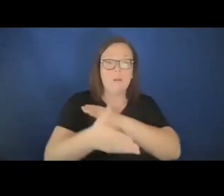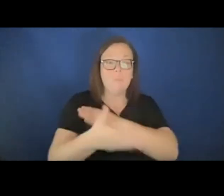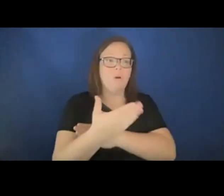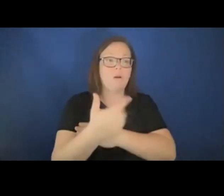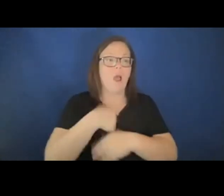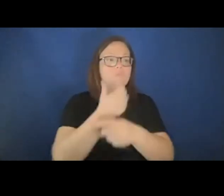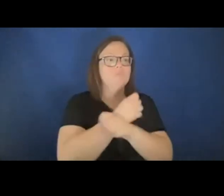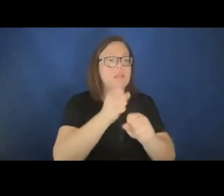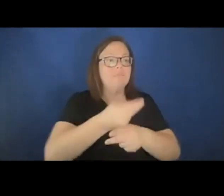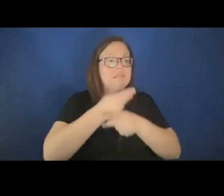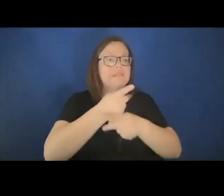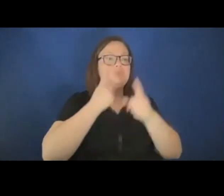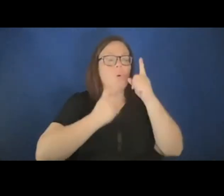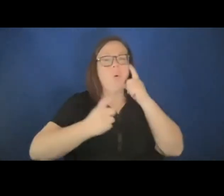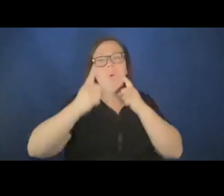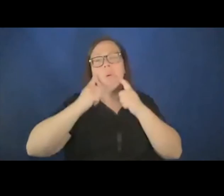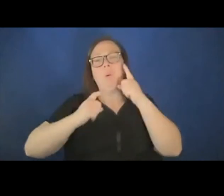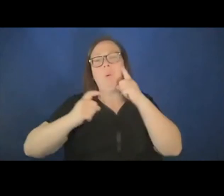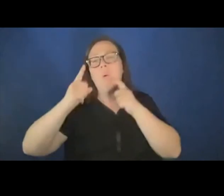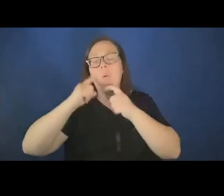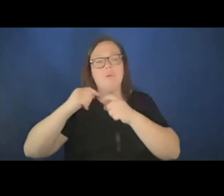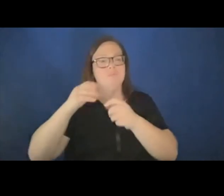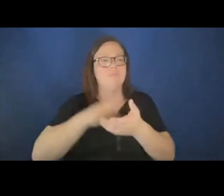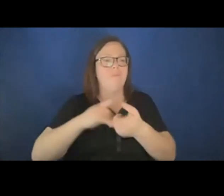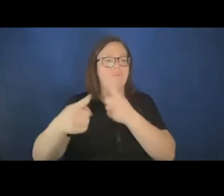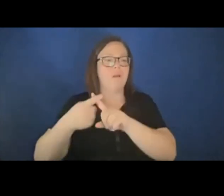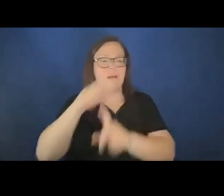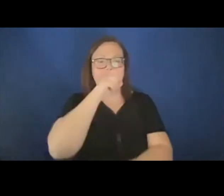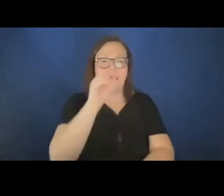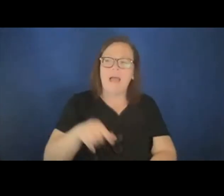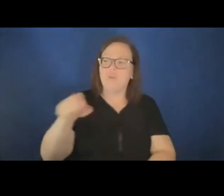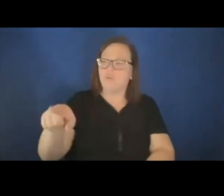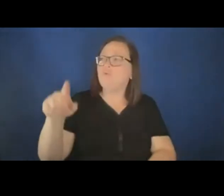teardrops on a friend’s shoulder. I love that and you and the weather today.